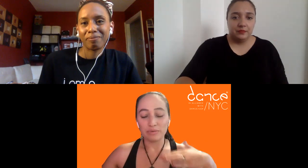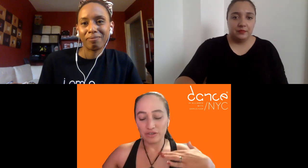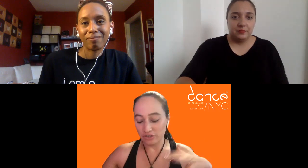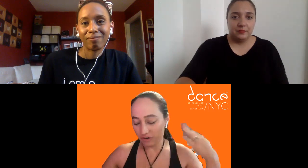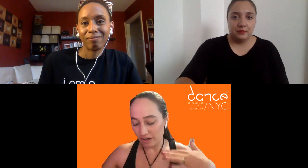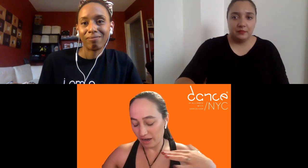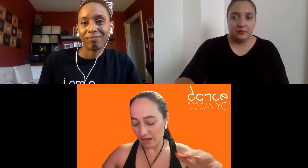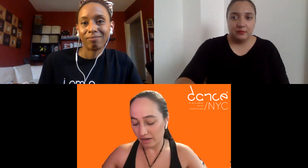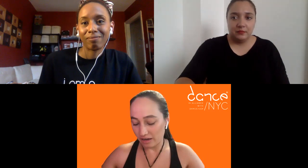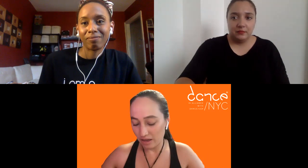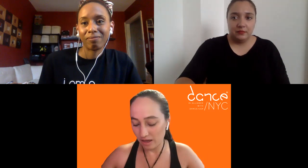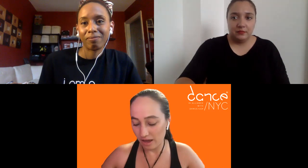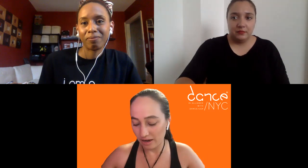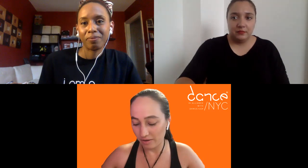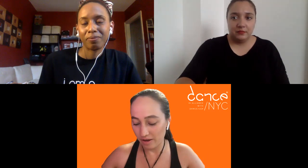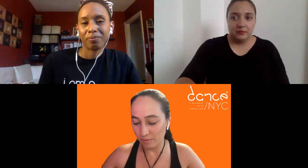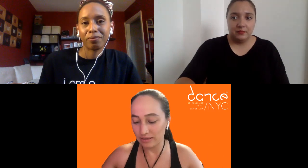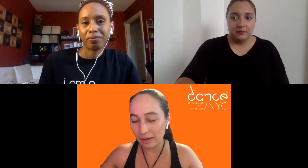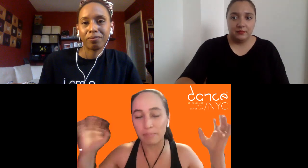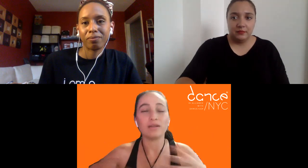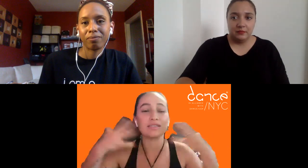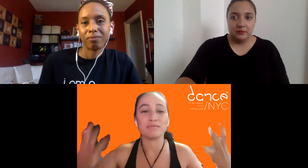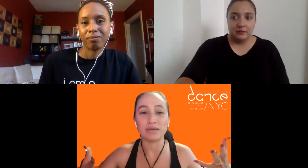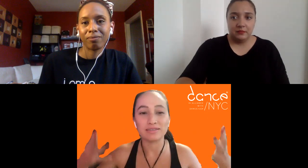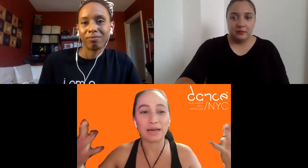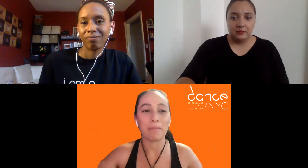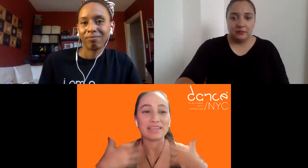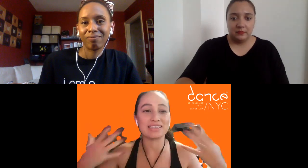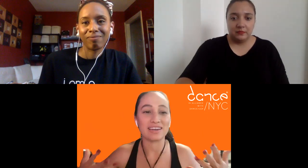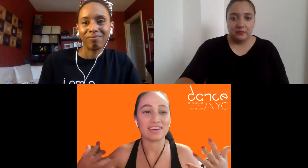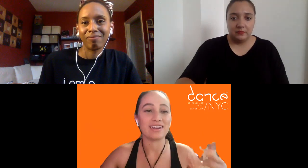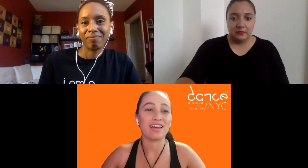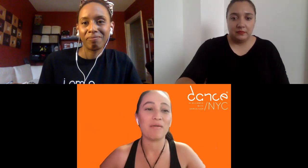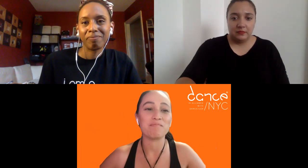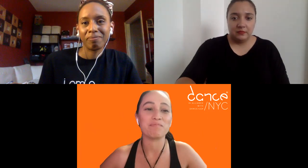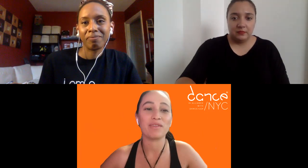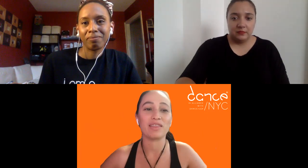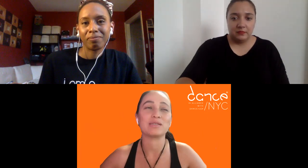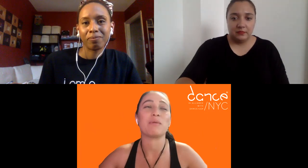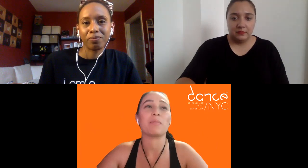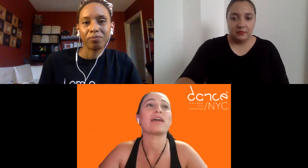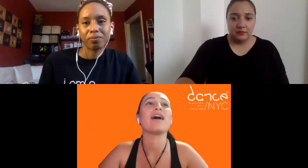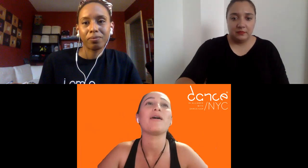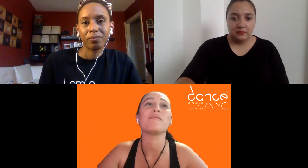That was nurturing and it was like balsam, like medicine in this moment.